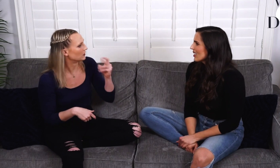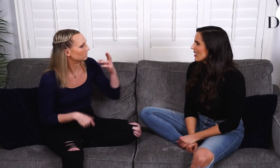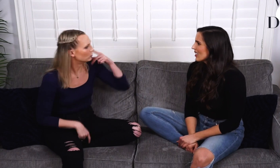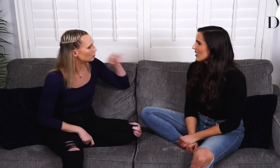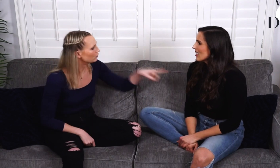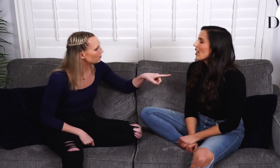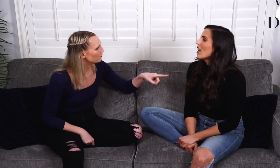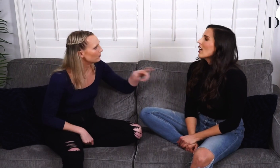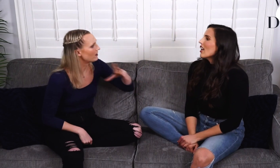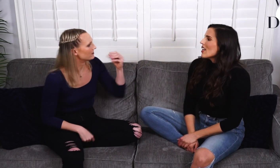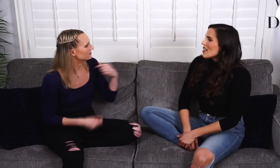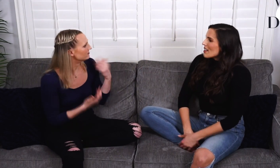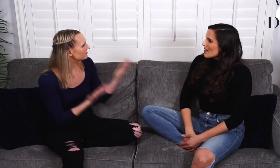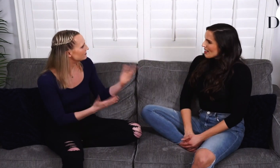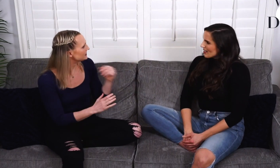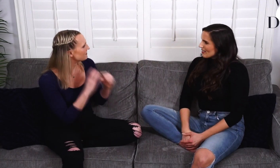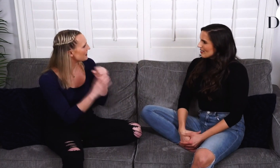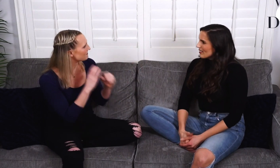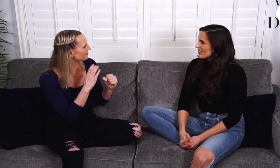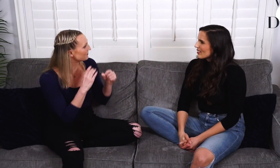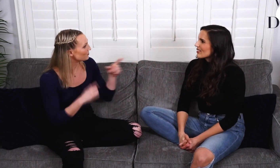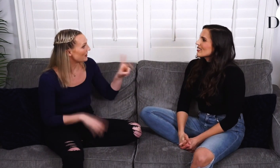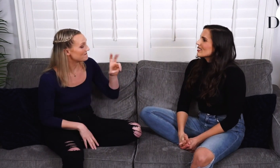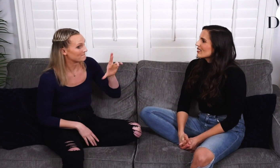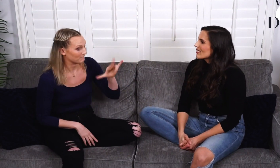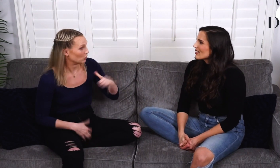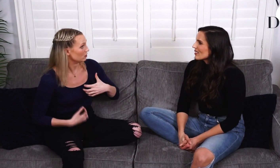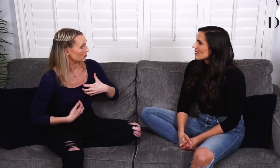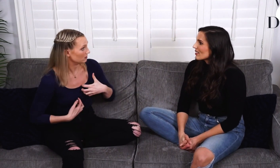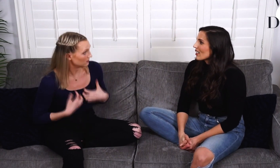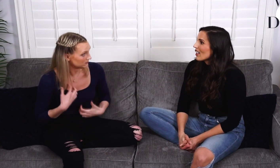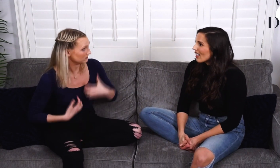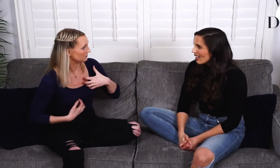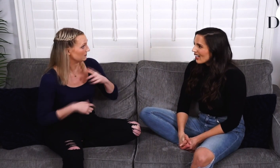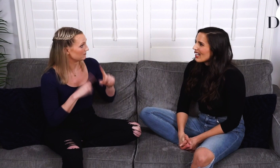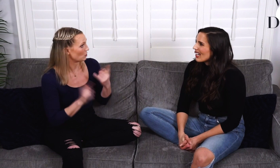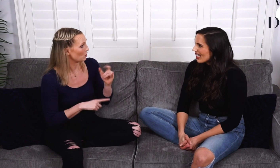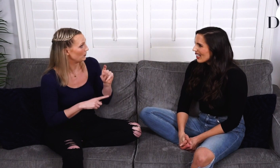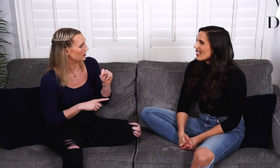is going to be voicing for you and I suggested you SimCom and you are very hesitant about